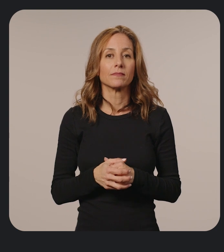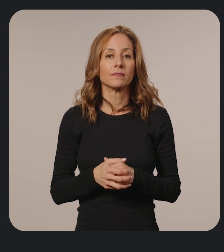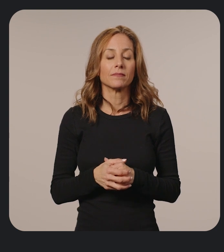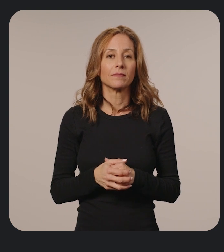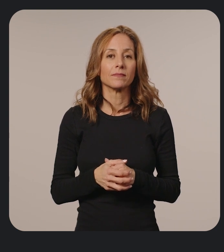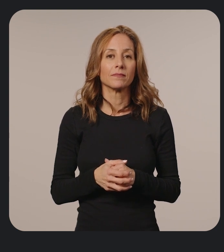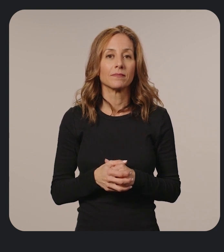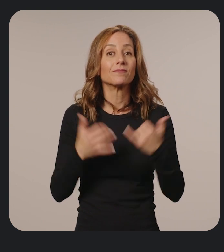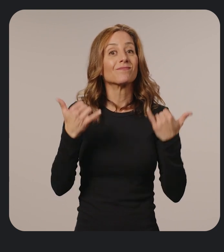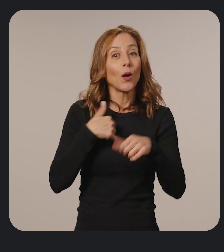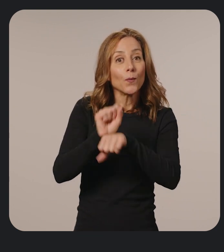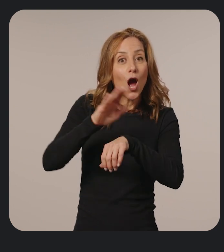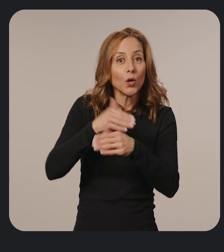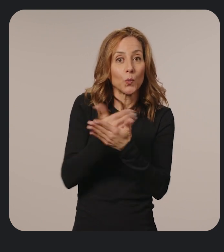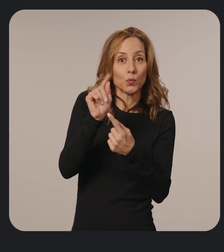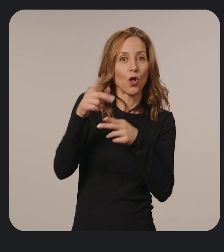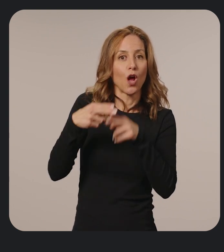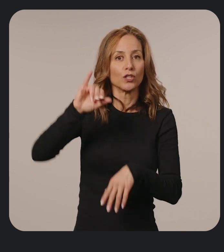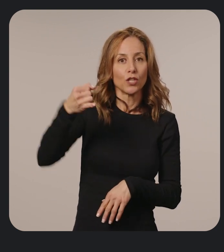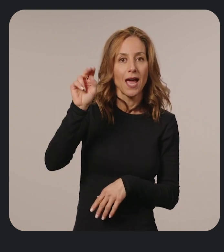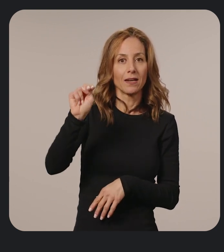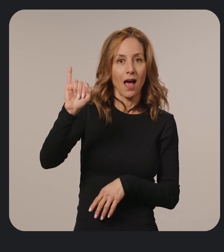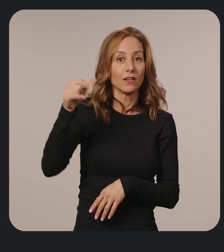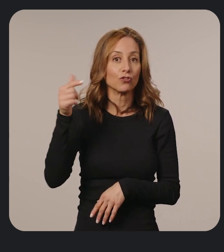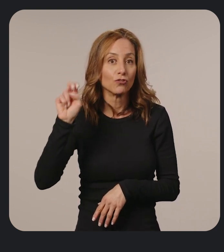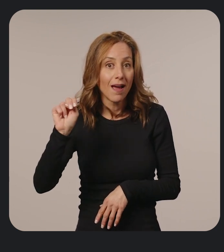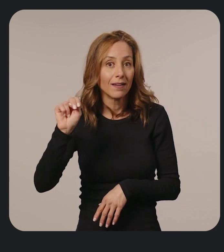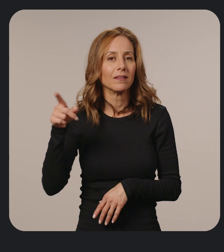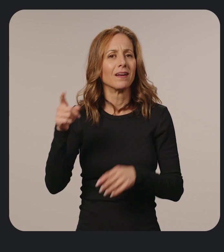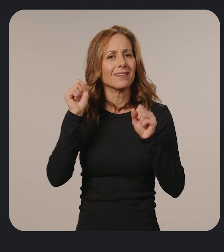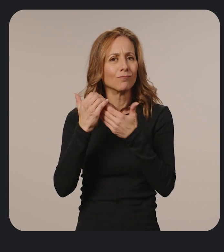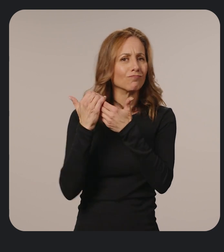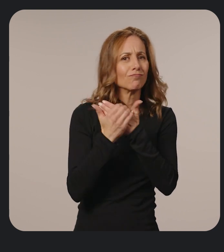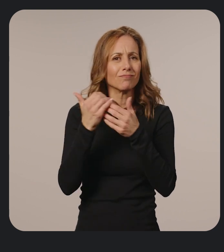to provide the implementation. We're currently working on a new tool called